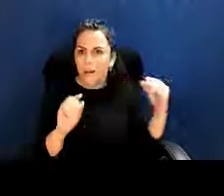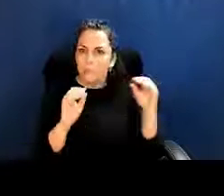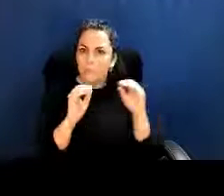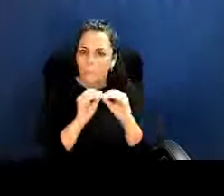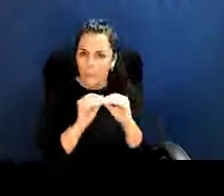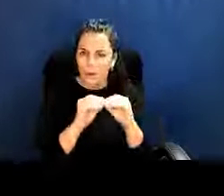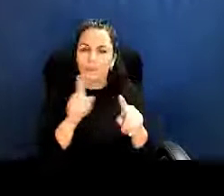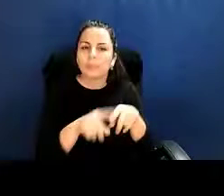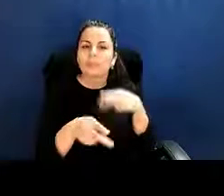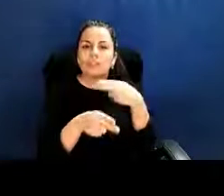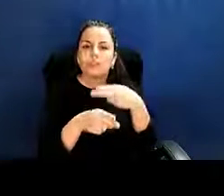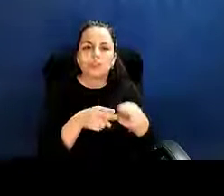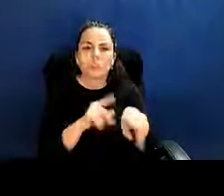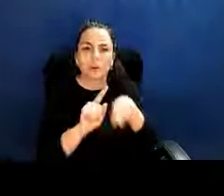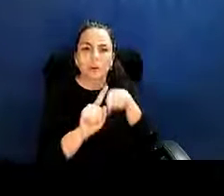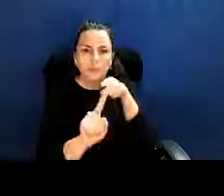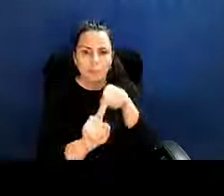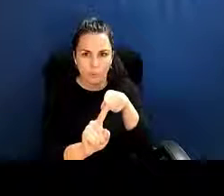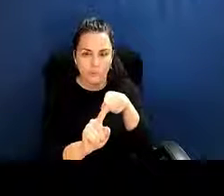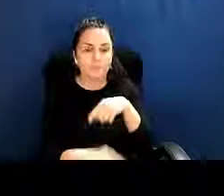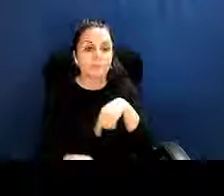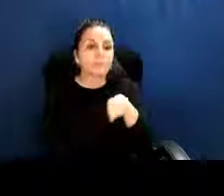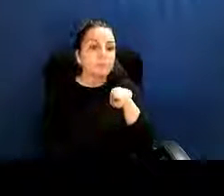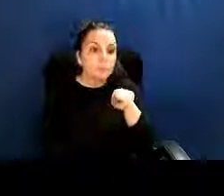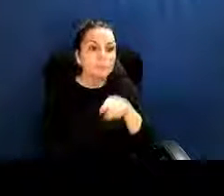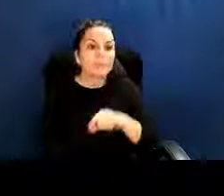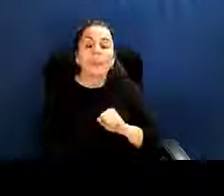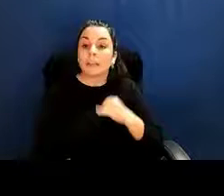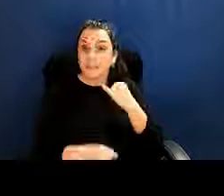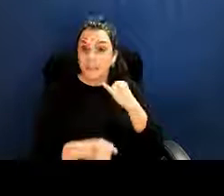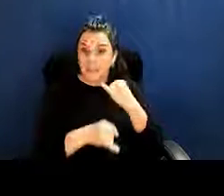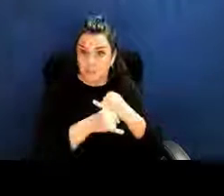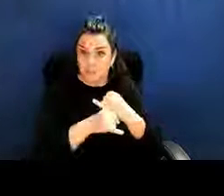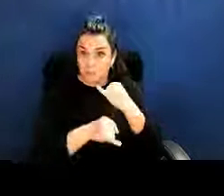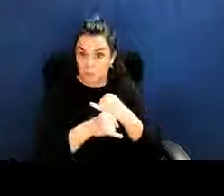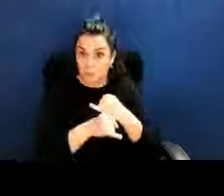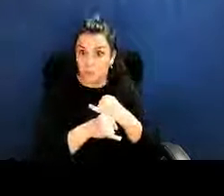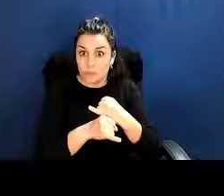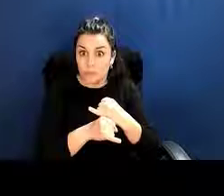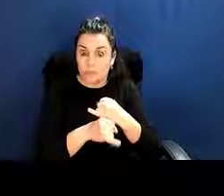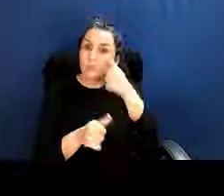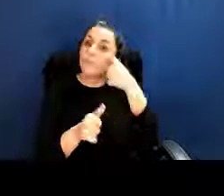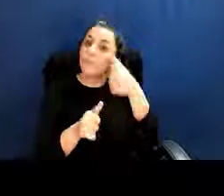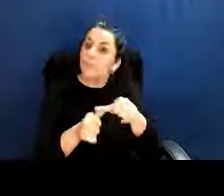and this is the last point here. Institutions, remember I said that institutions are the ones that receive the funding,